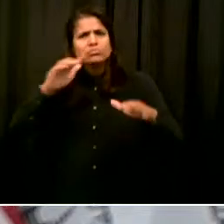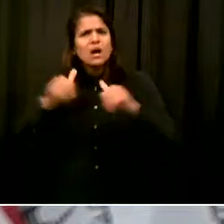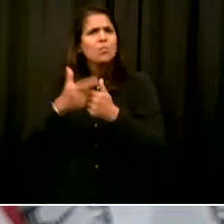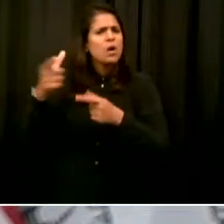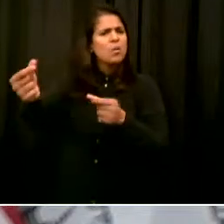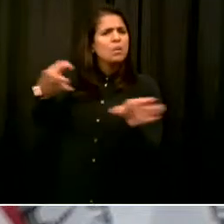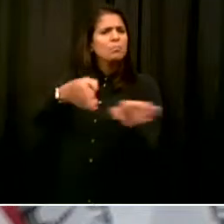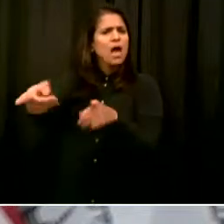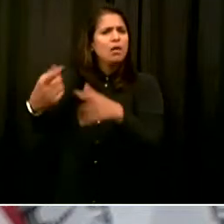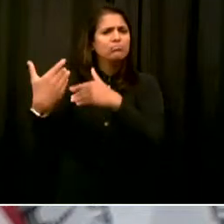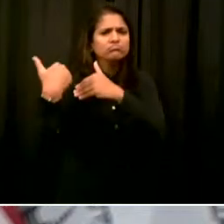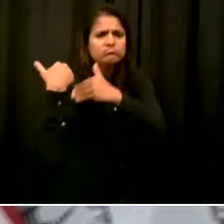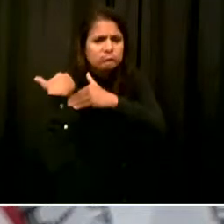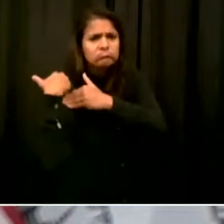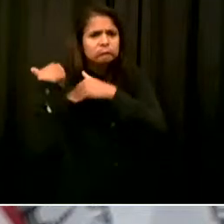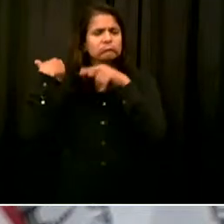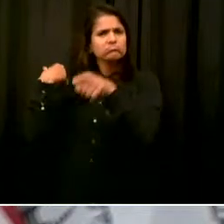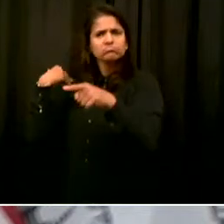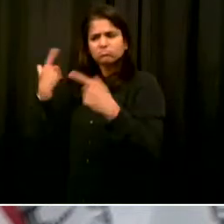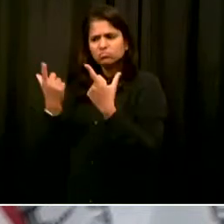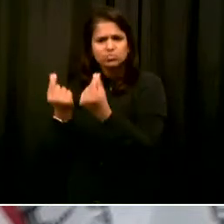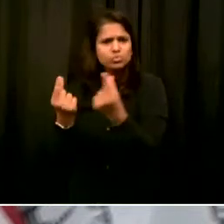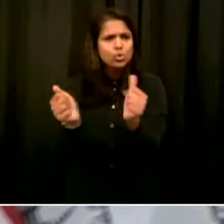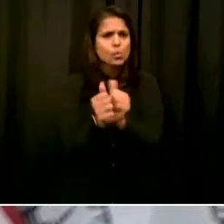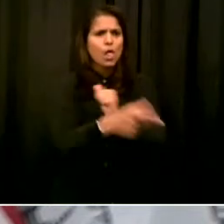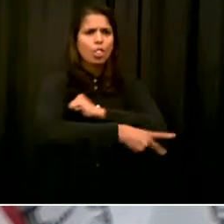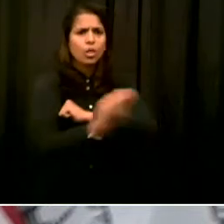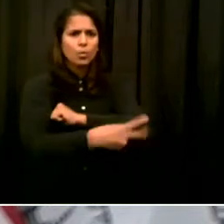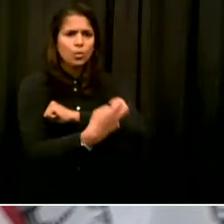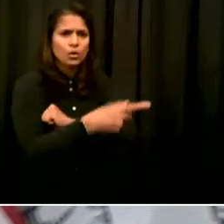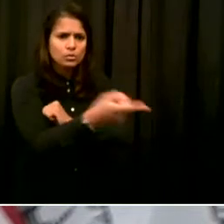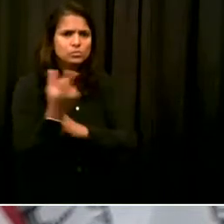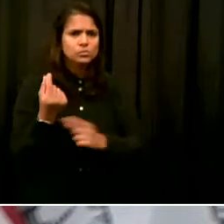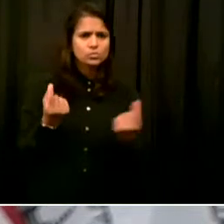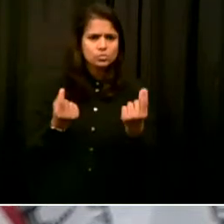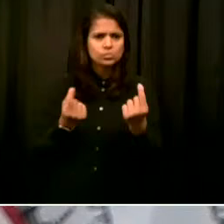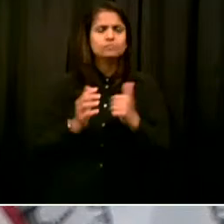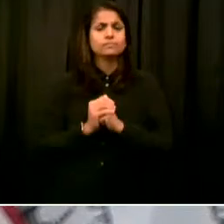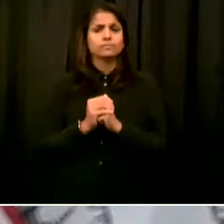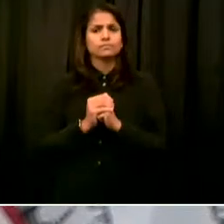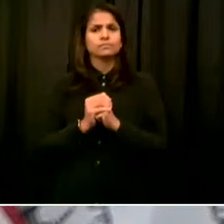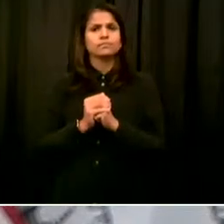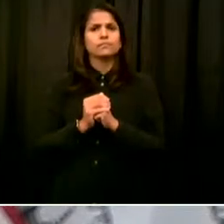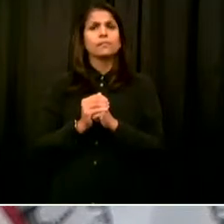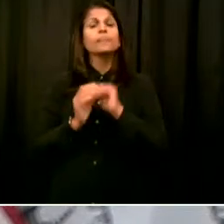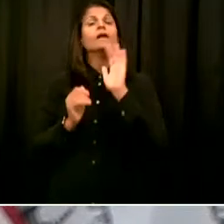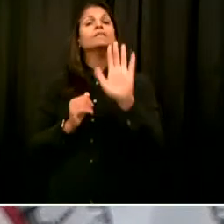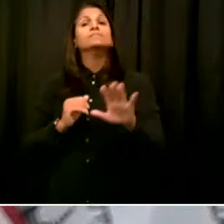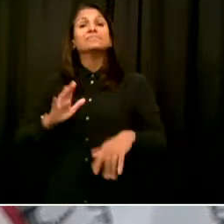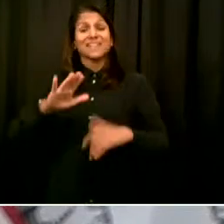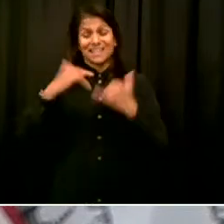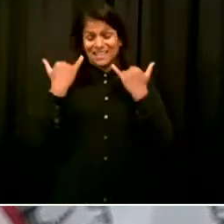PERFEE CTTO STORM. WE HAVE ENTERED SOMETHING THIS